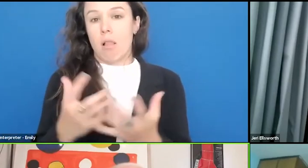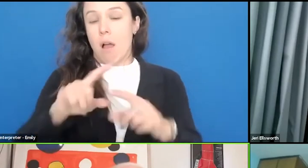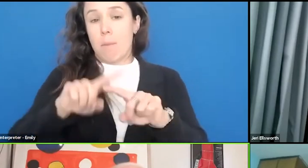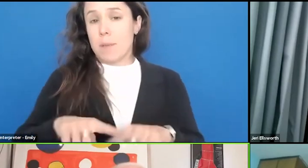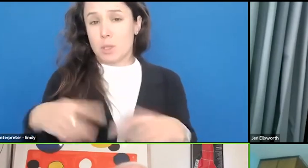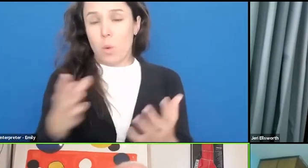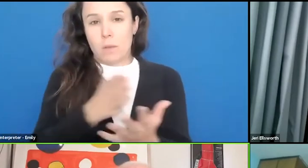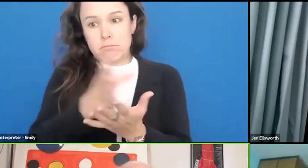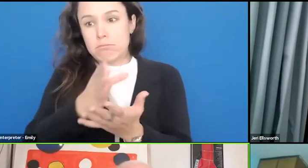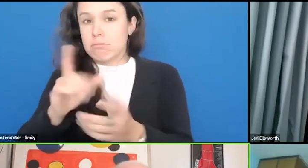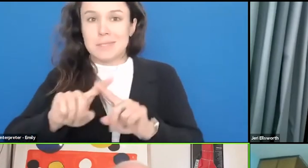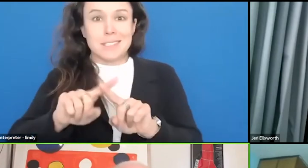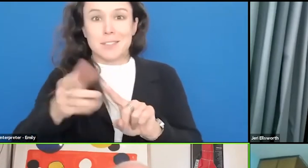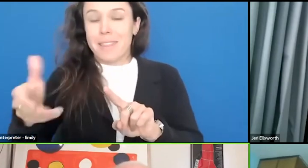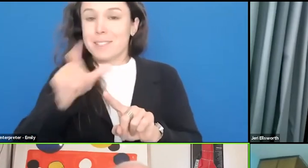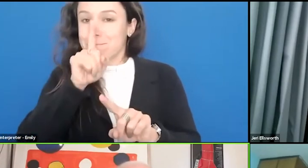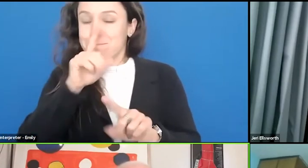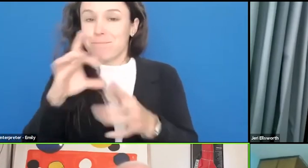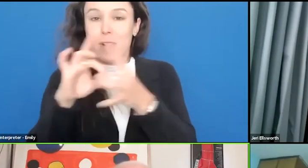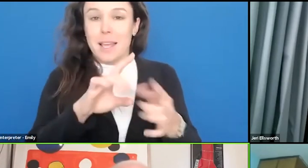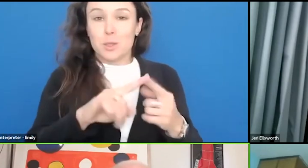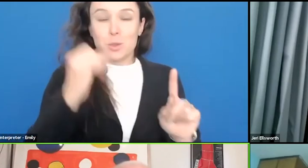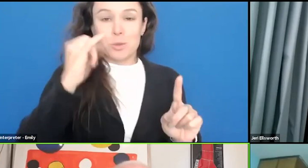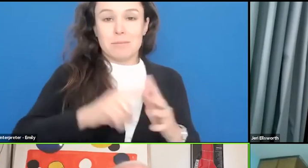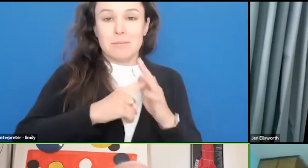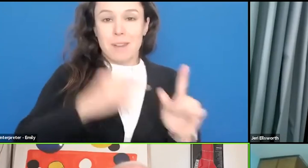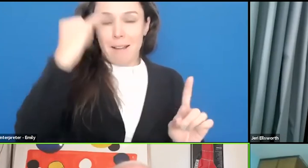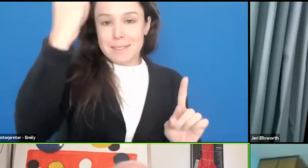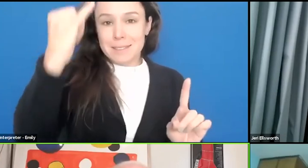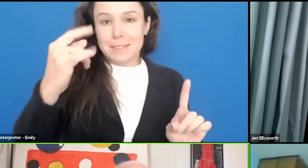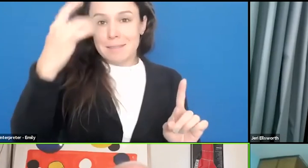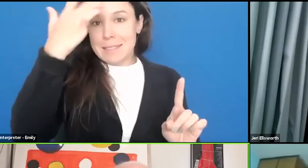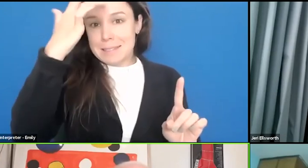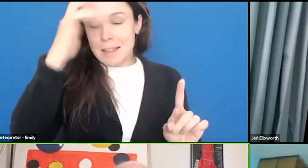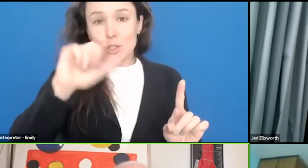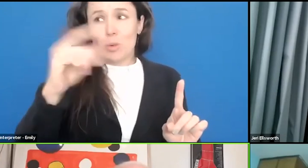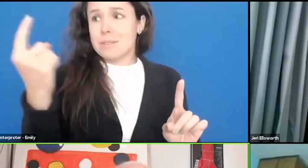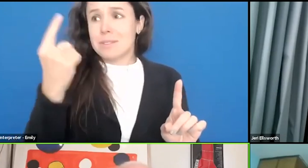things that has nothing to do with the idea that is sentient or intelligent or in any way a mirror